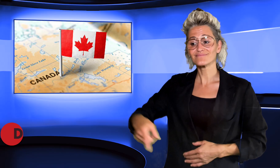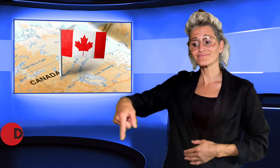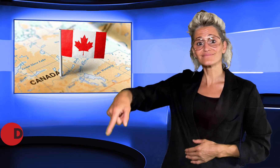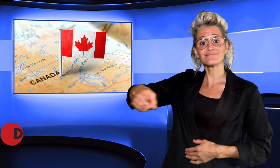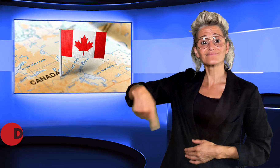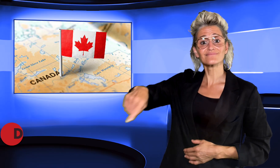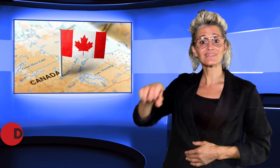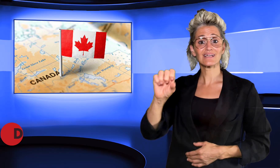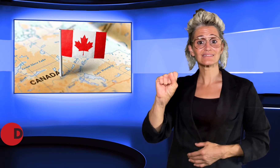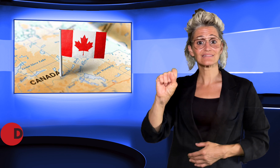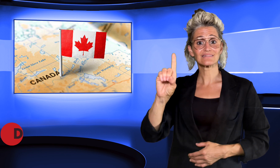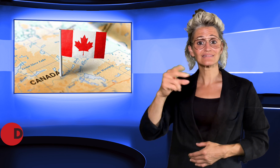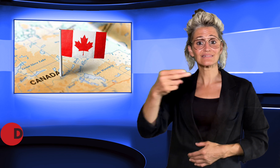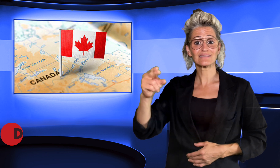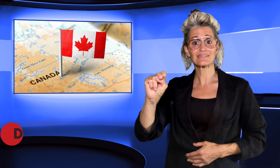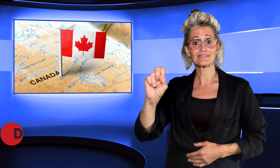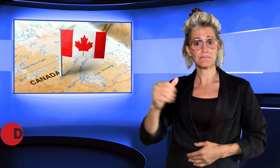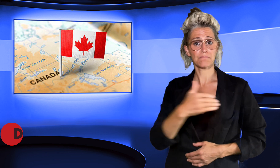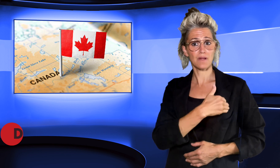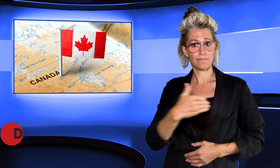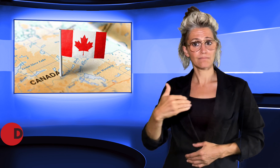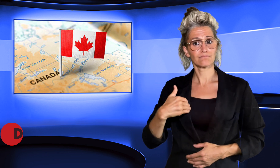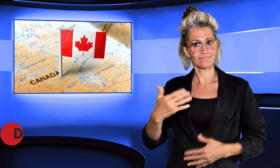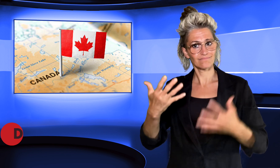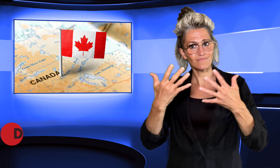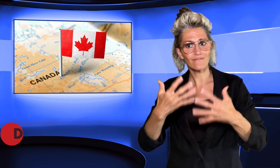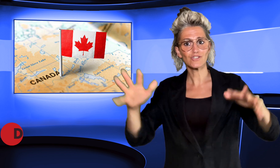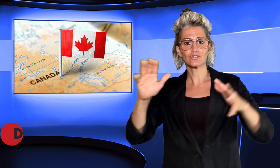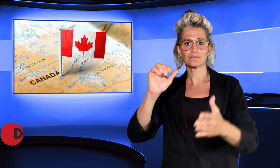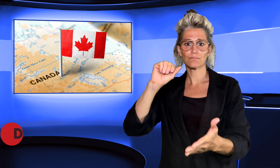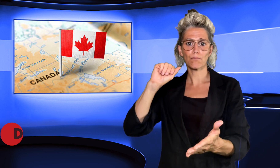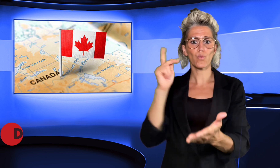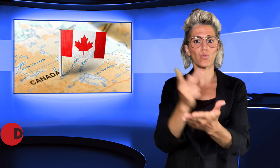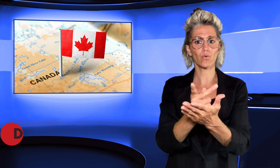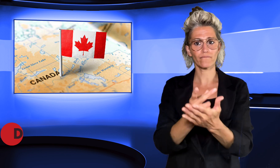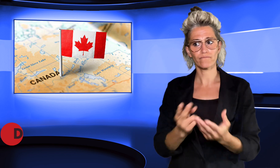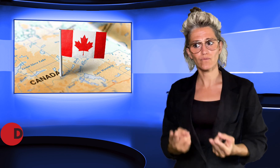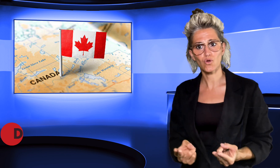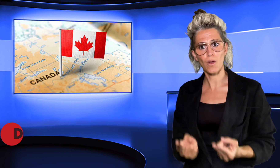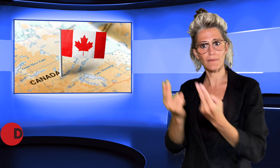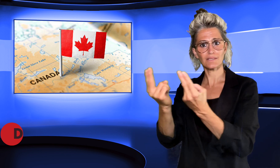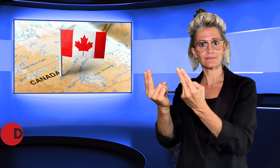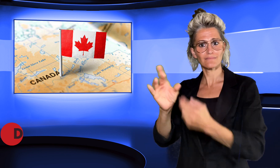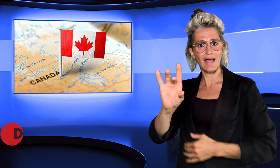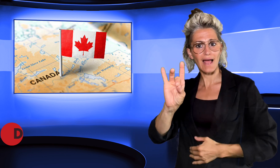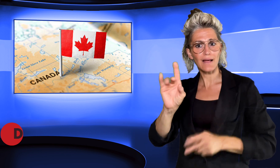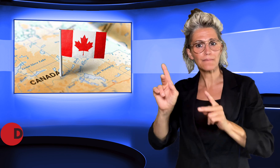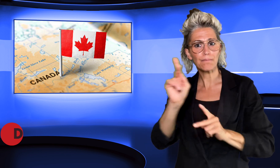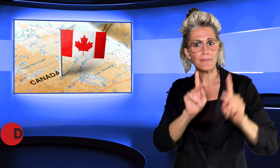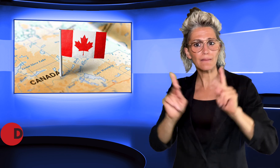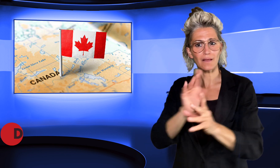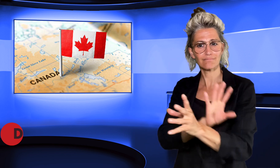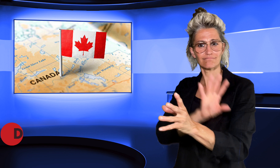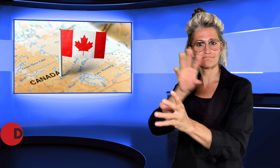[SIGNER]: SDHHNS members also approved the nomination of eight people